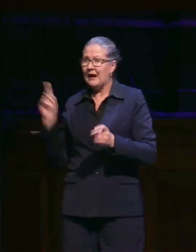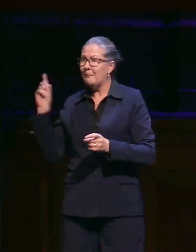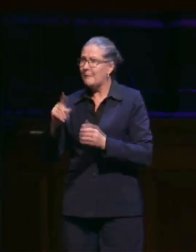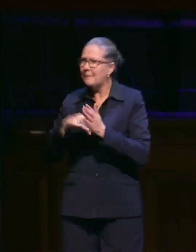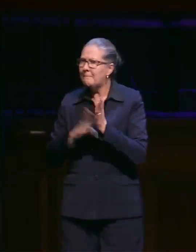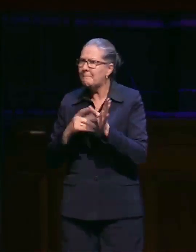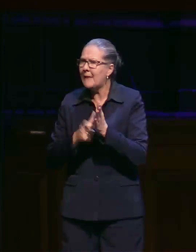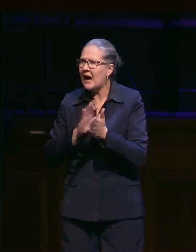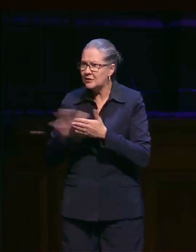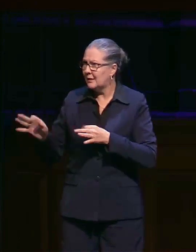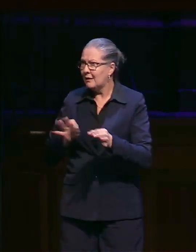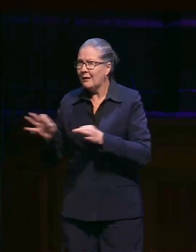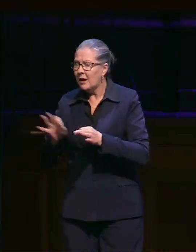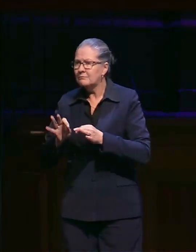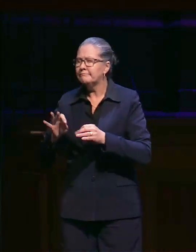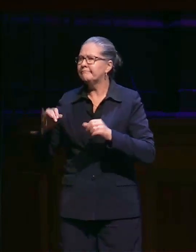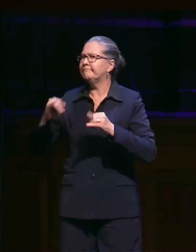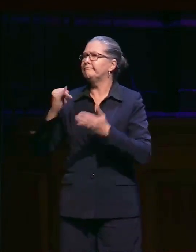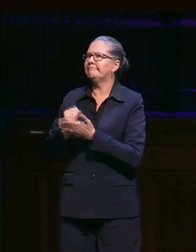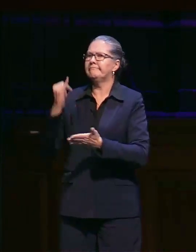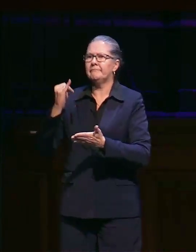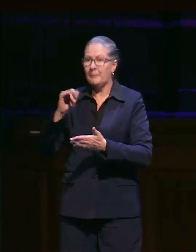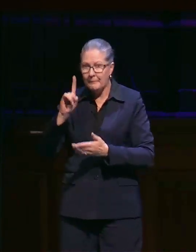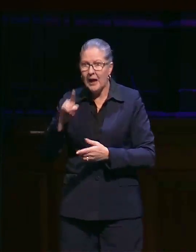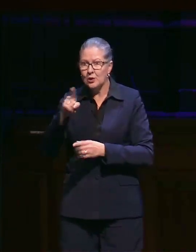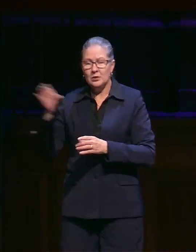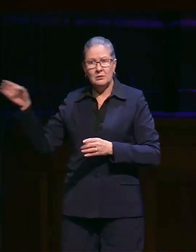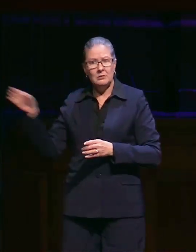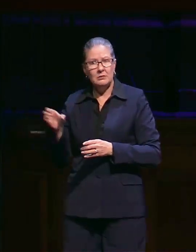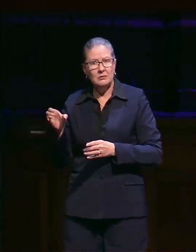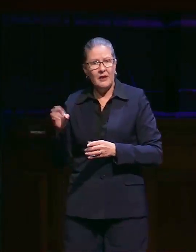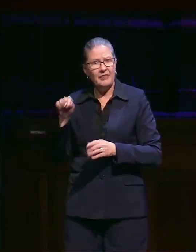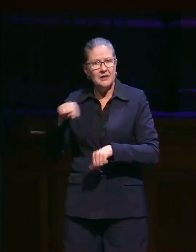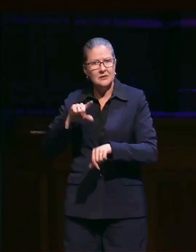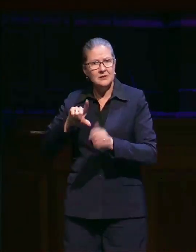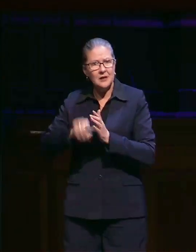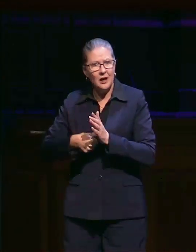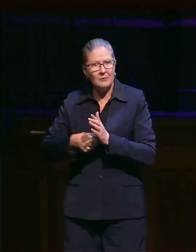obviously unsuccessful you did however have at that time our longest-serving